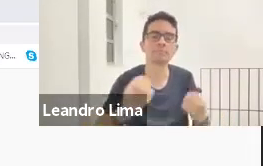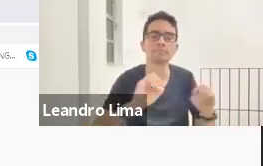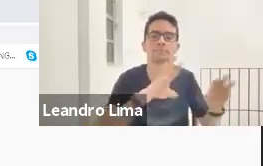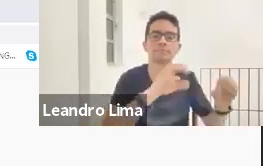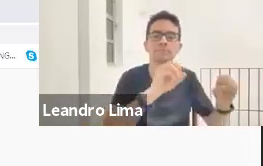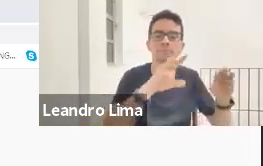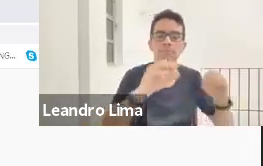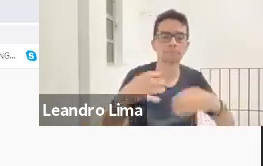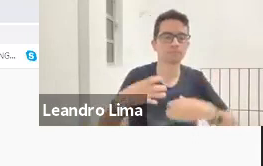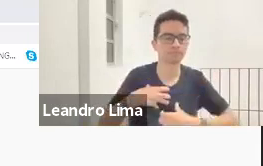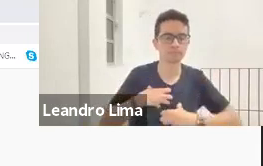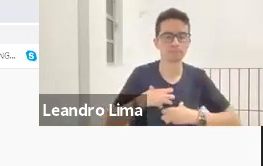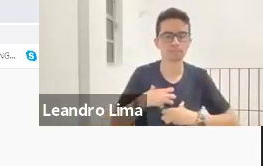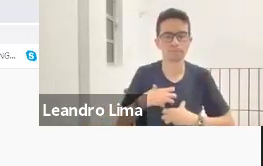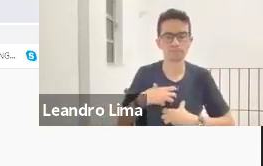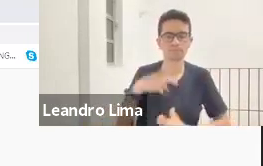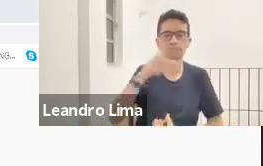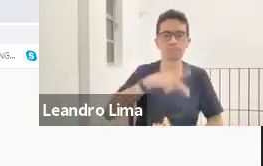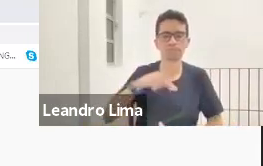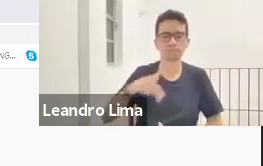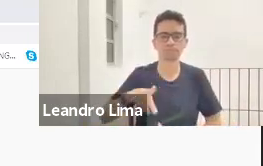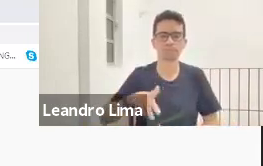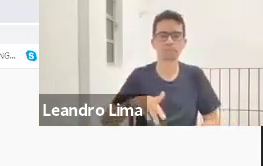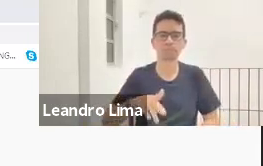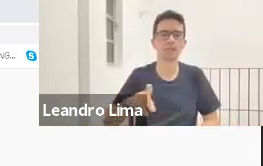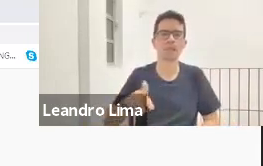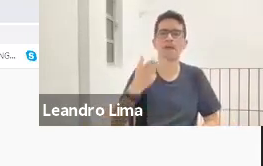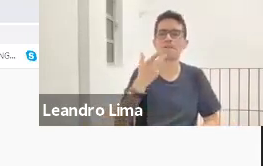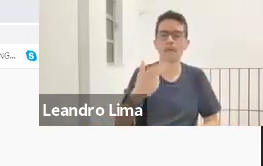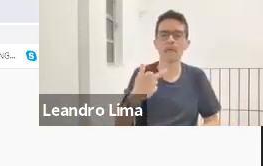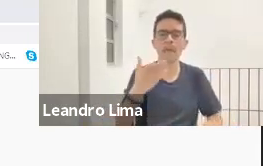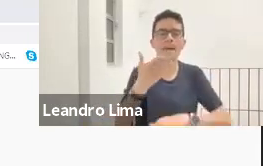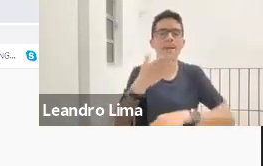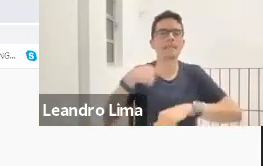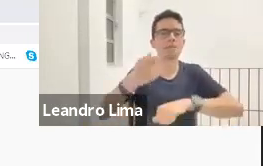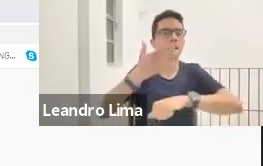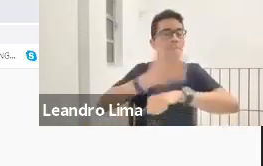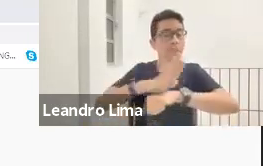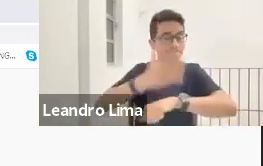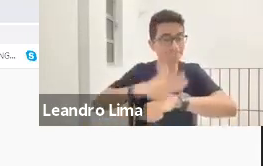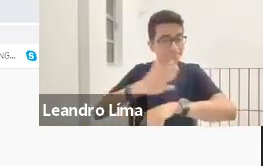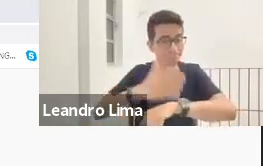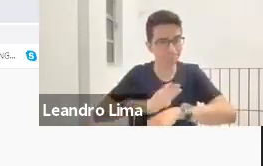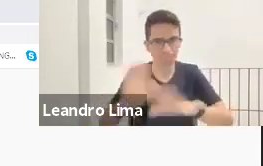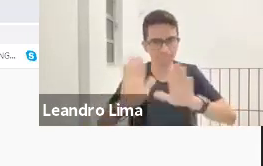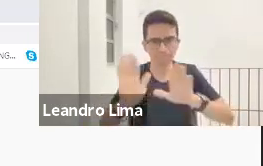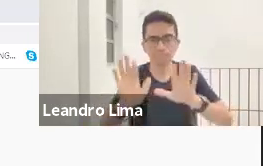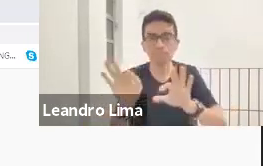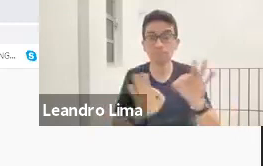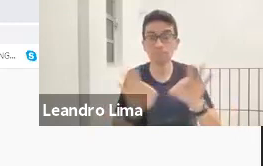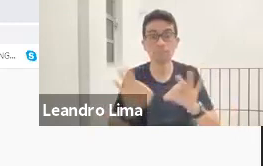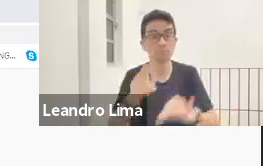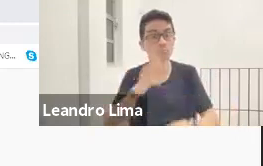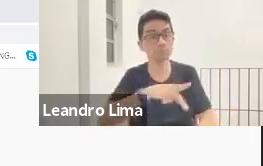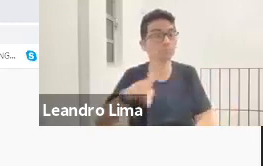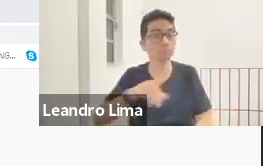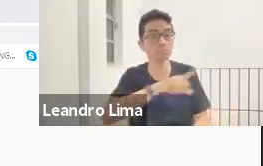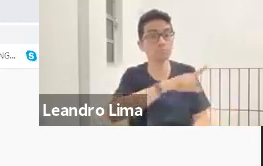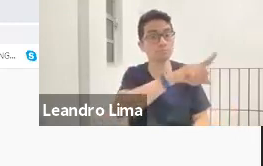for it. First, discuss this. his concept, and then his concept, and then prepare this teachers to. to be they to be they, they, they